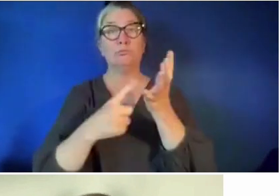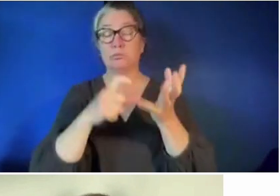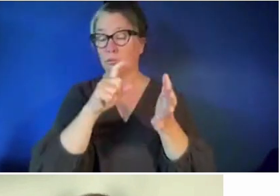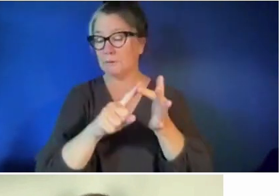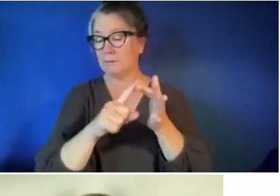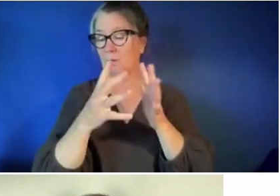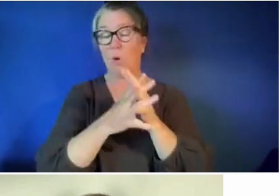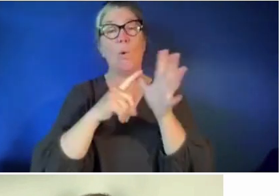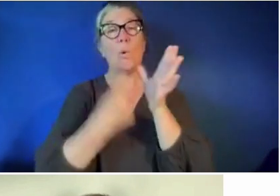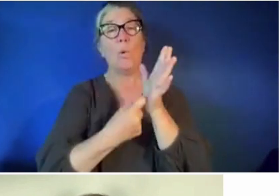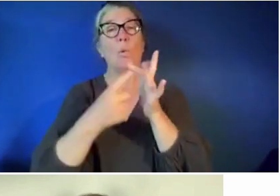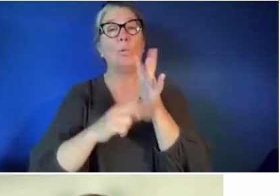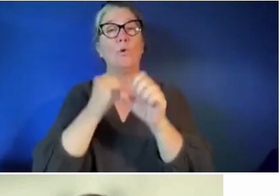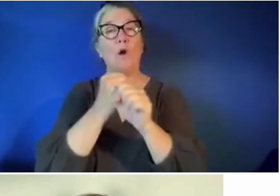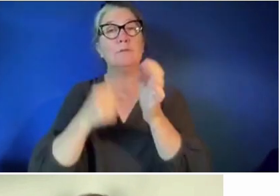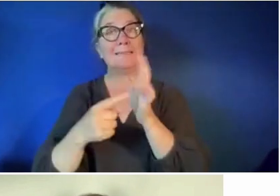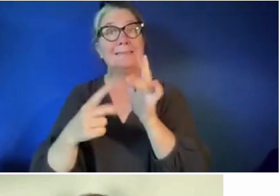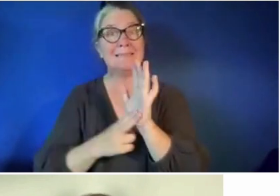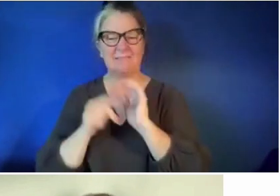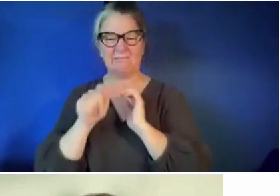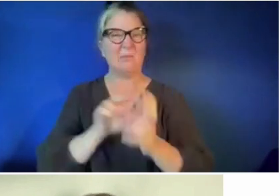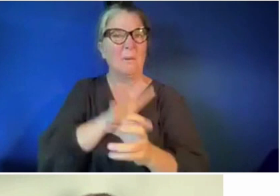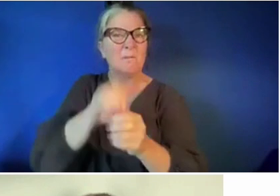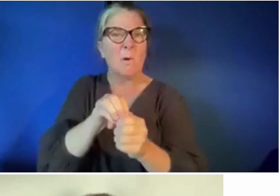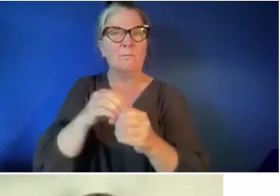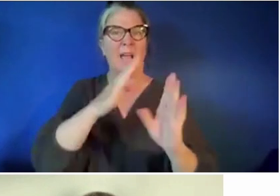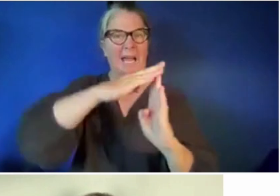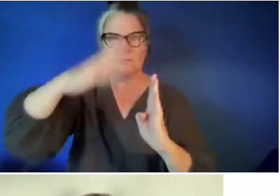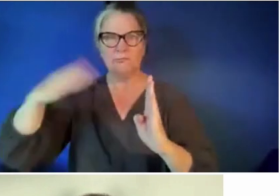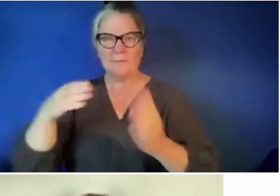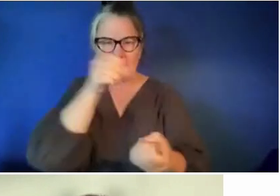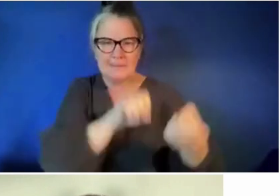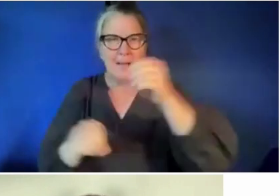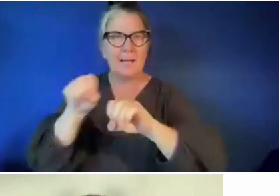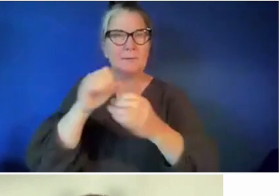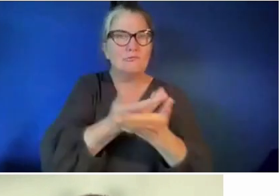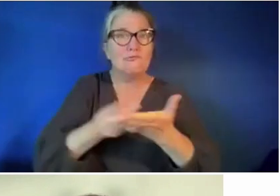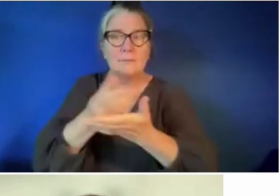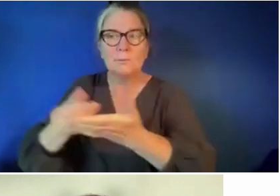of the Department of Industry, Science, and Resources. Thank you all for joining us today.